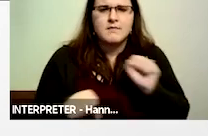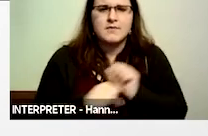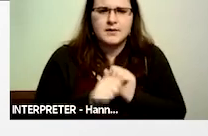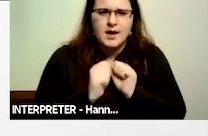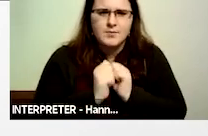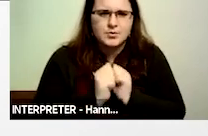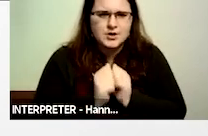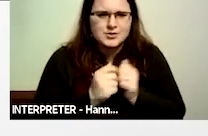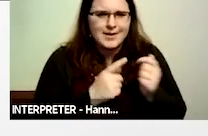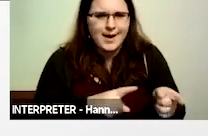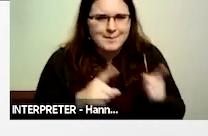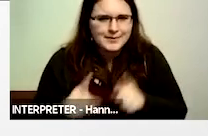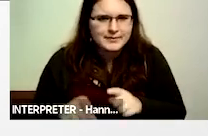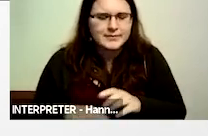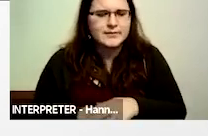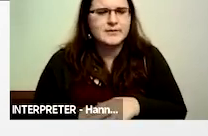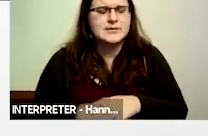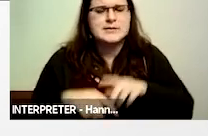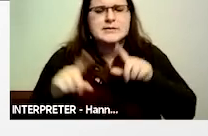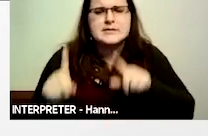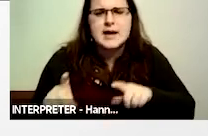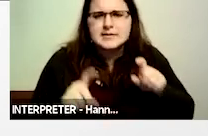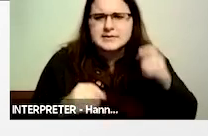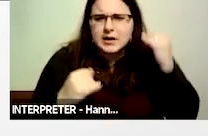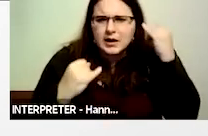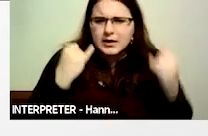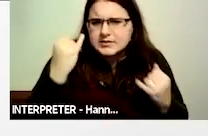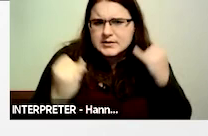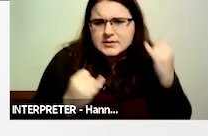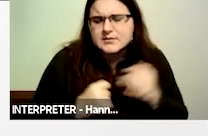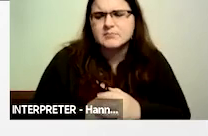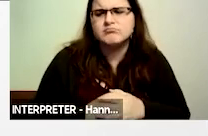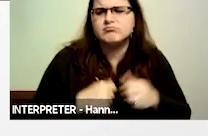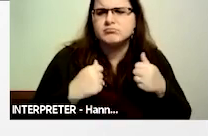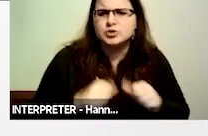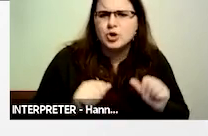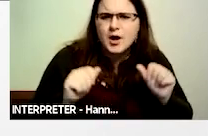testing out ideas. What are things that we can try. Ben Woelk: What are we finding that's working. Where are